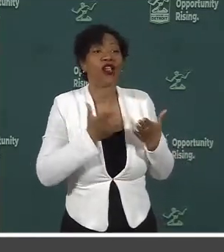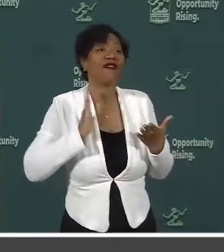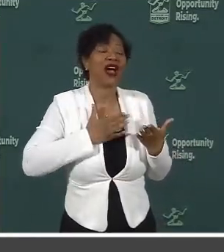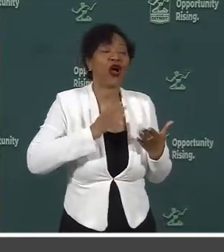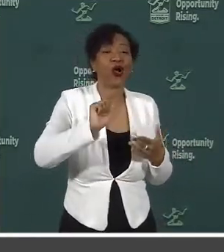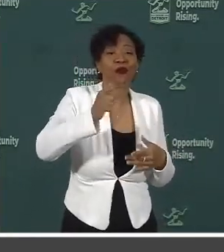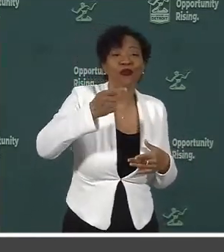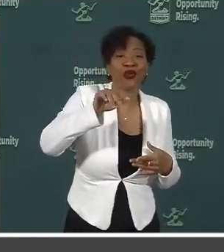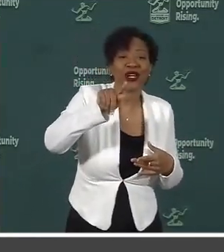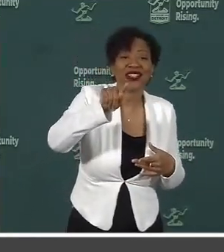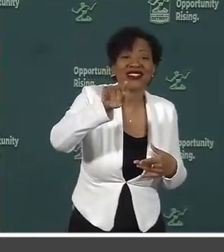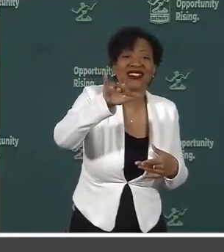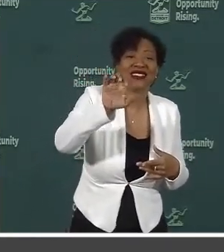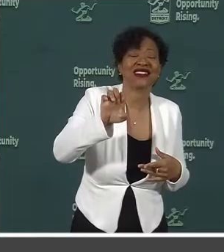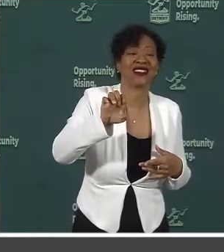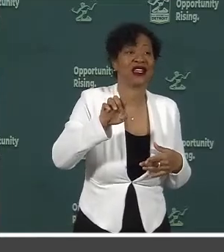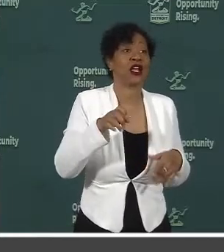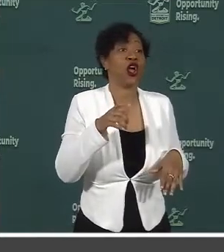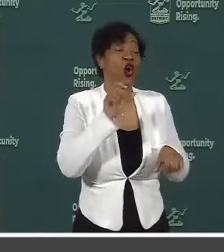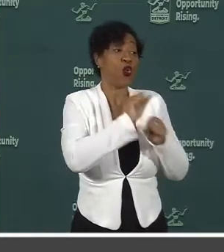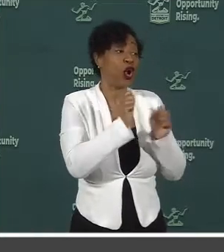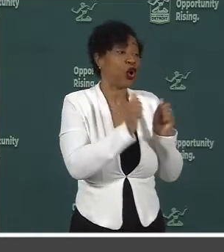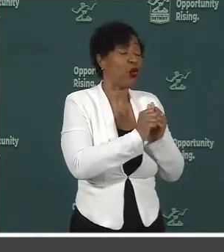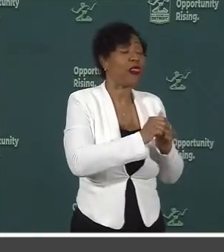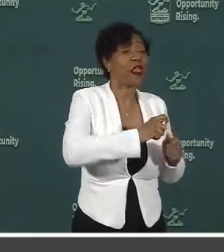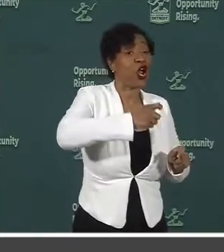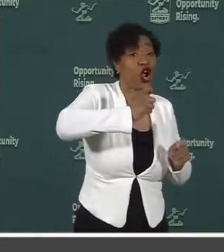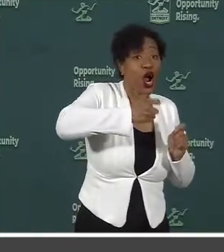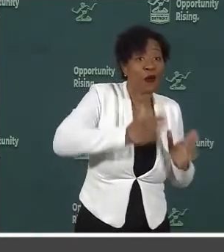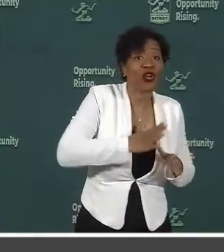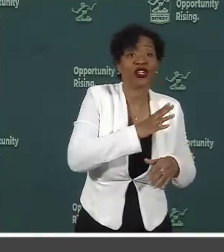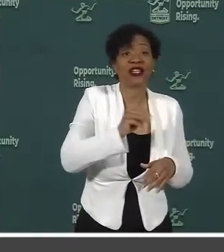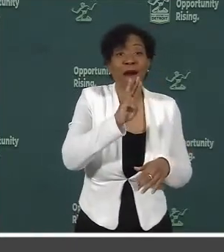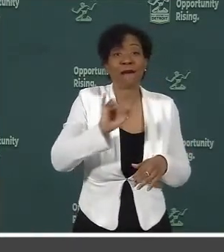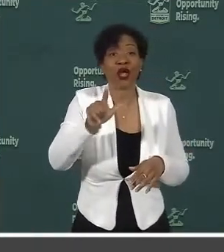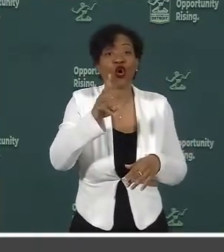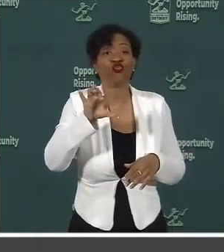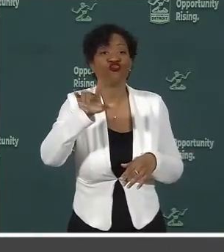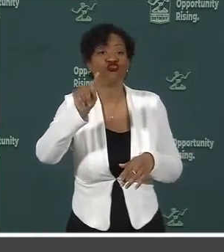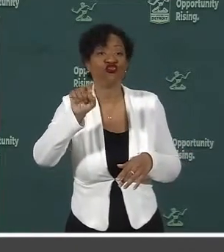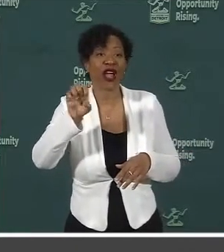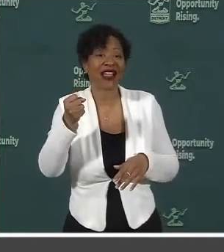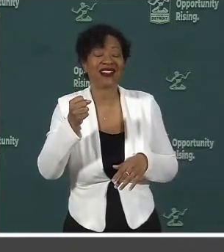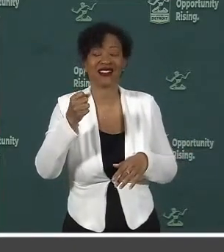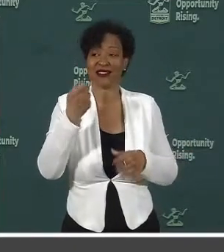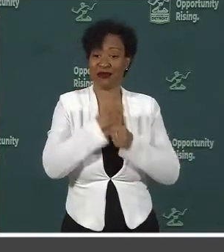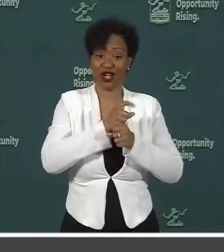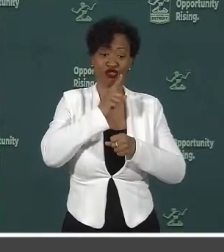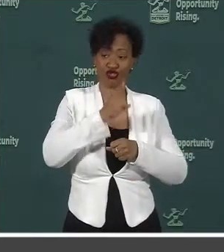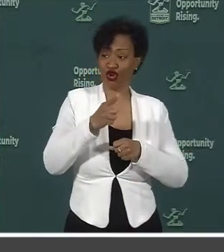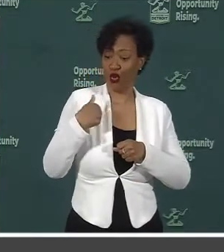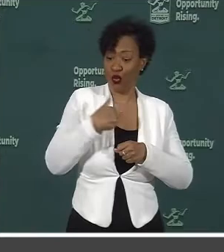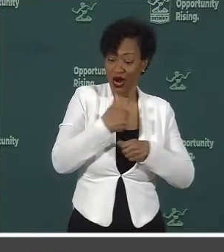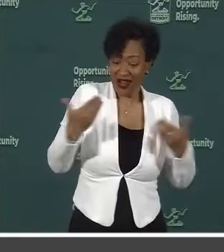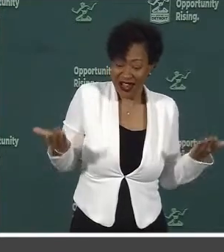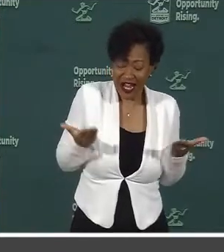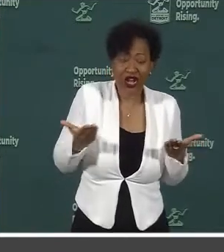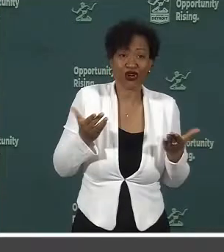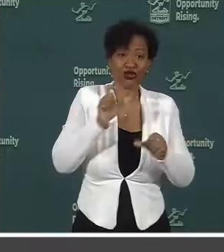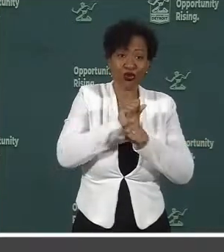WITH THE CARPENTERS AND MILLWRIGHTS THEY EVEN GET A CHANCE TO TO BE IN HERE AND TO WORK ON THIS PROJECT WE COULD